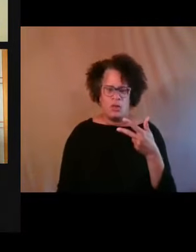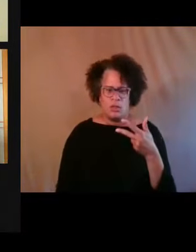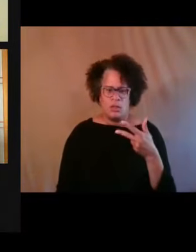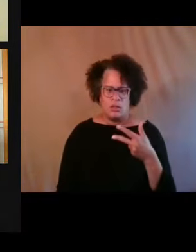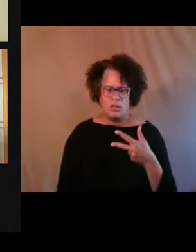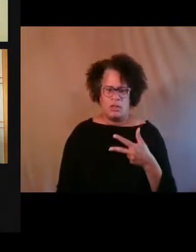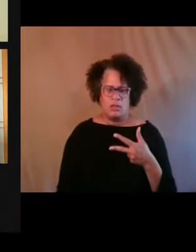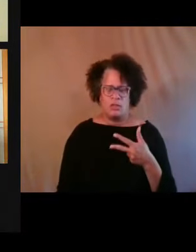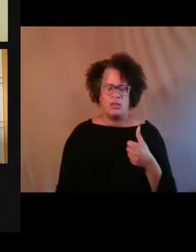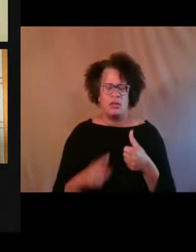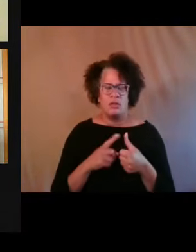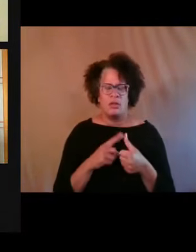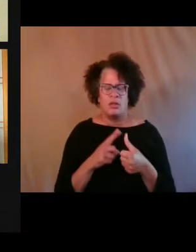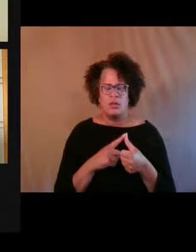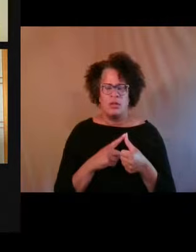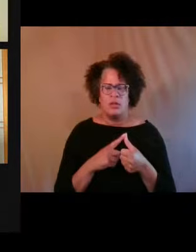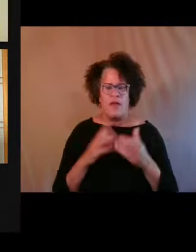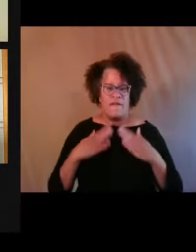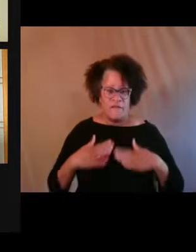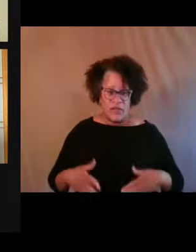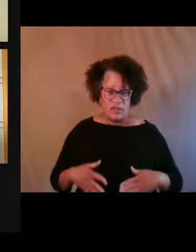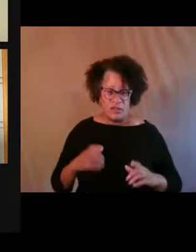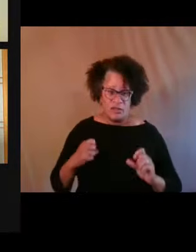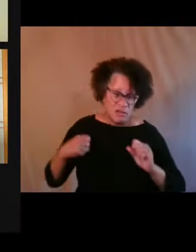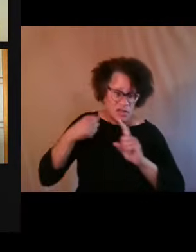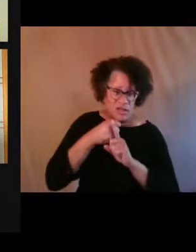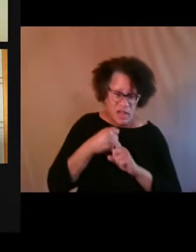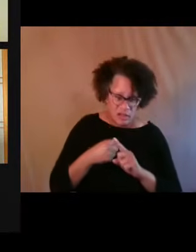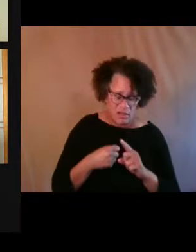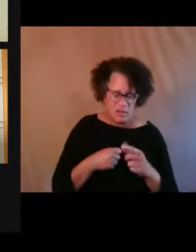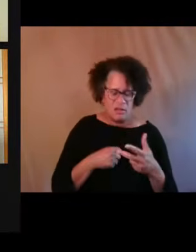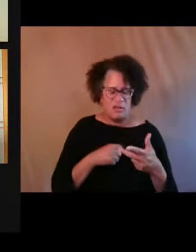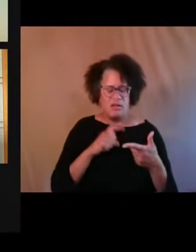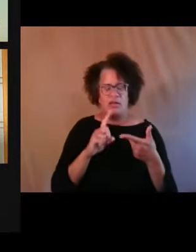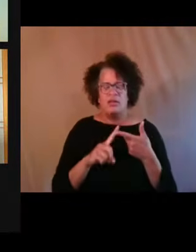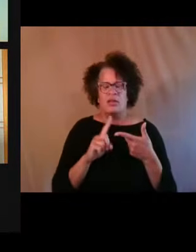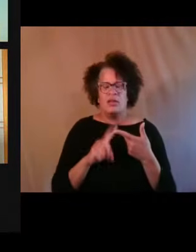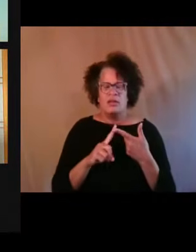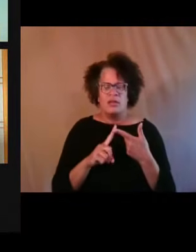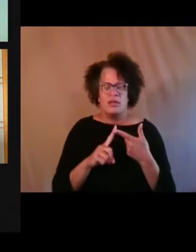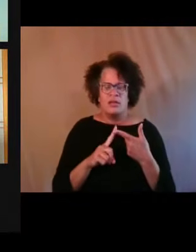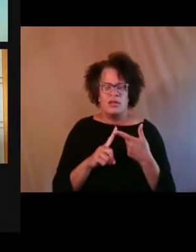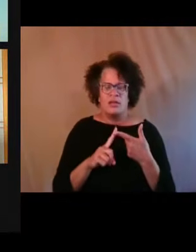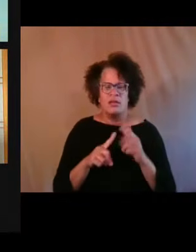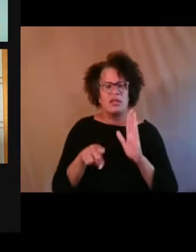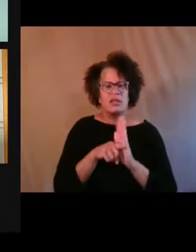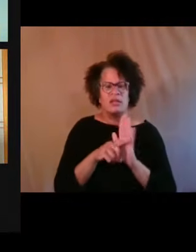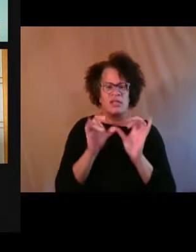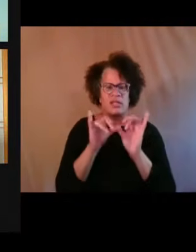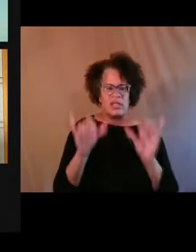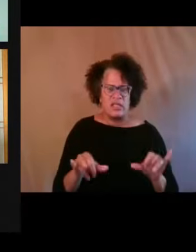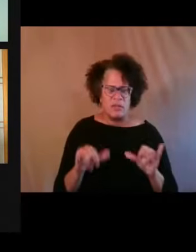They're the physical attacks. There is the systemic injustice,